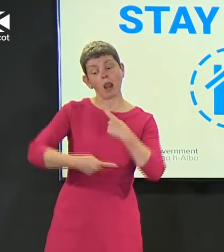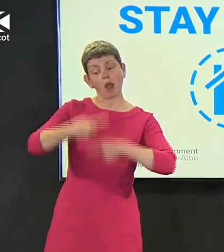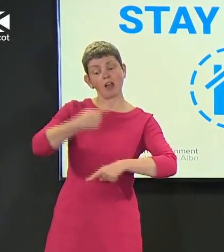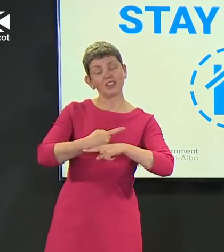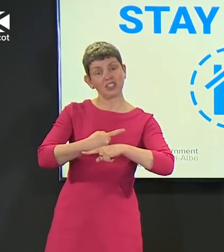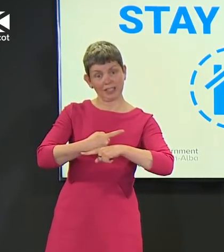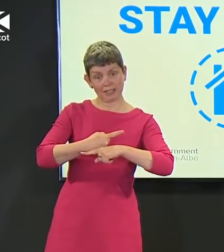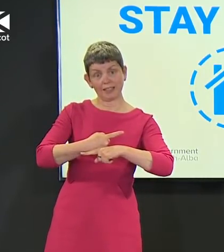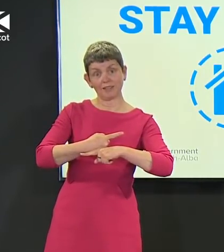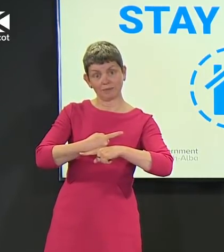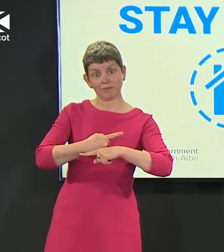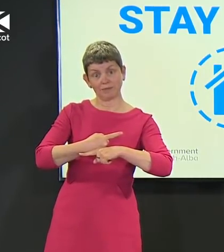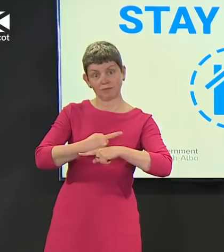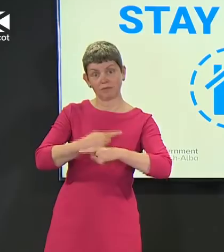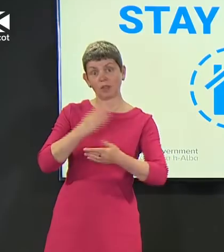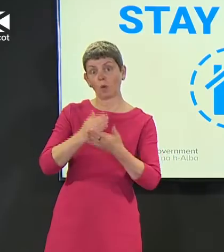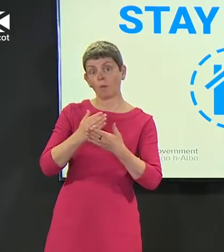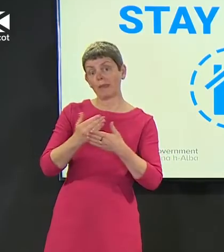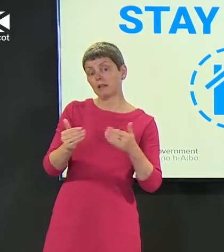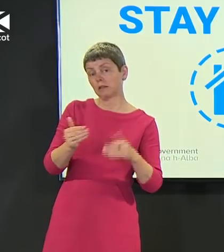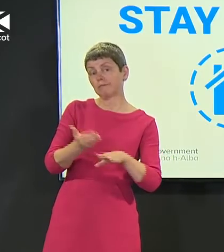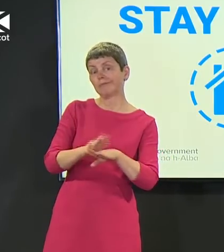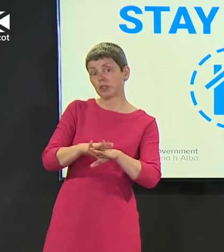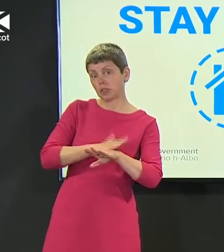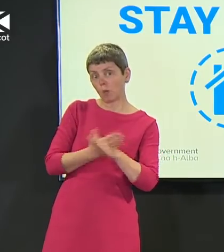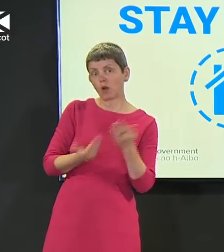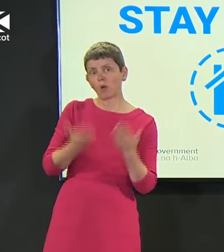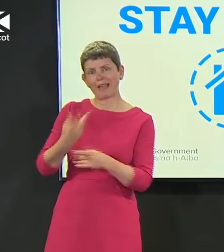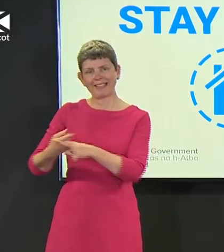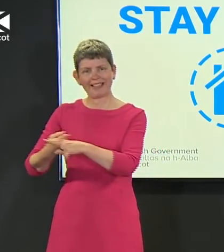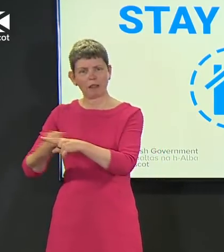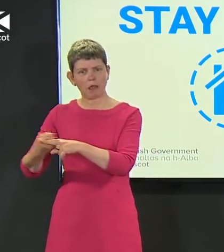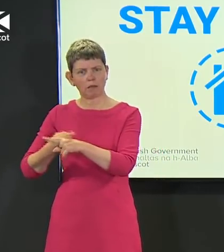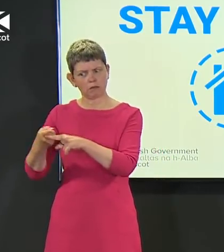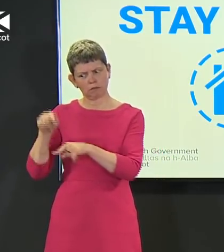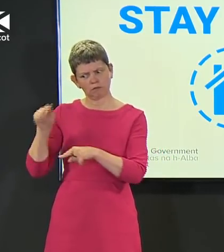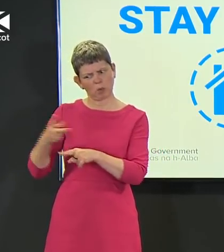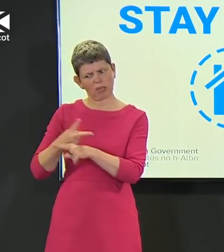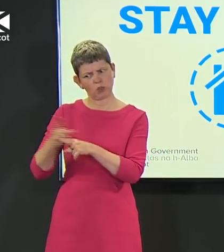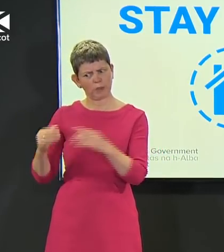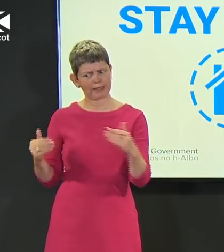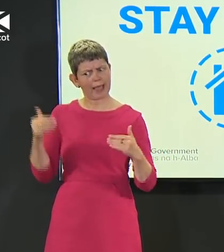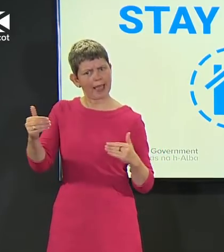stayed out of lockdown longer as a result of that and England uh i think you could argue England's